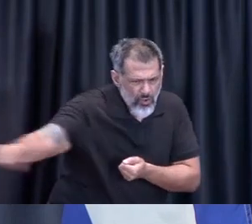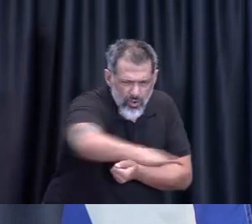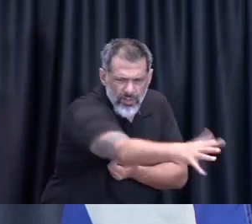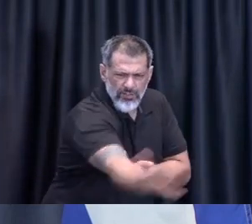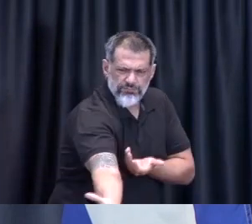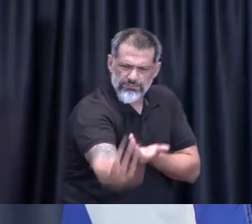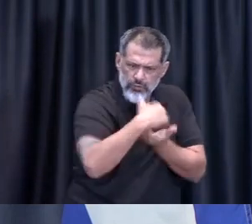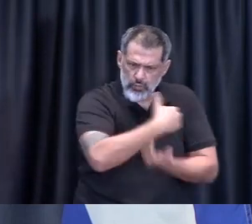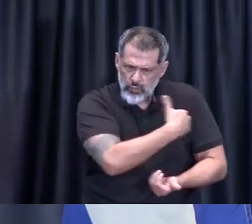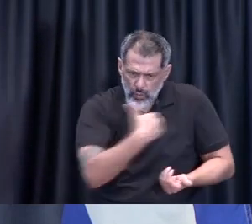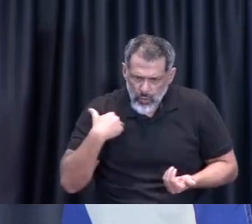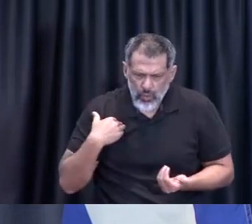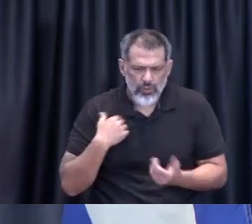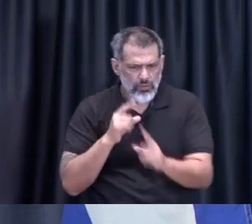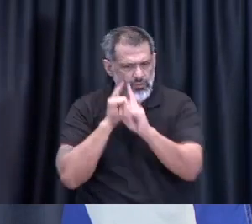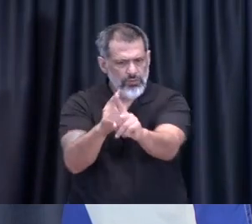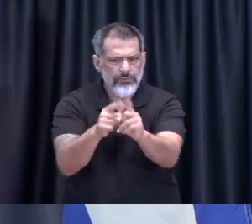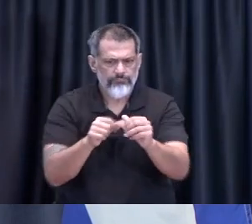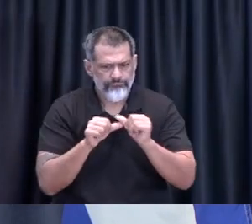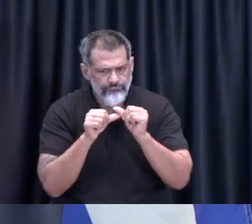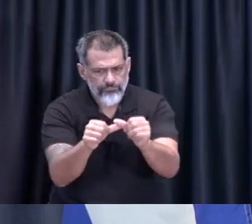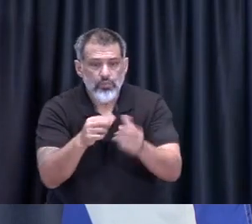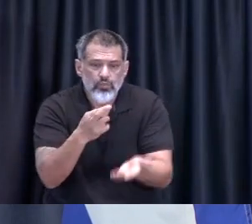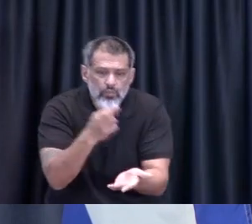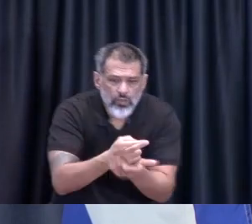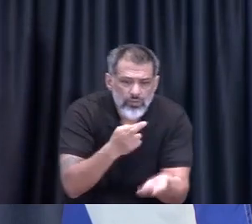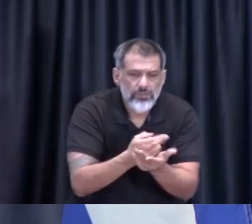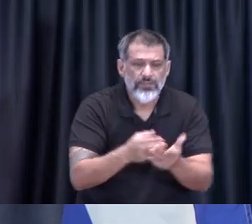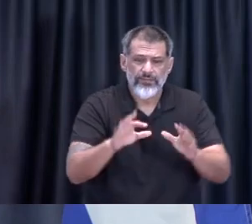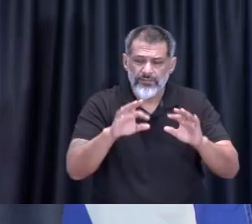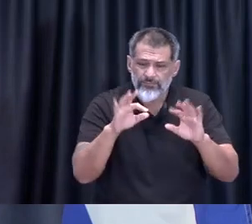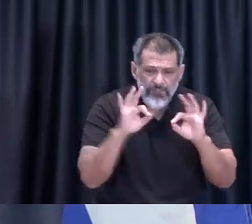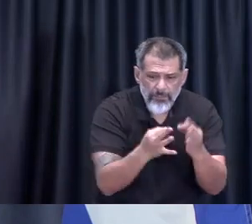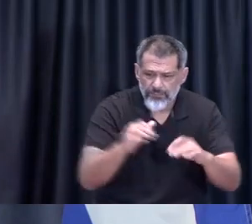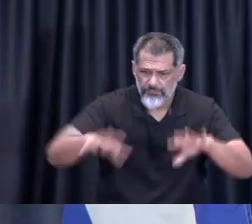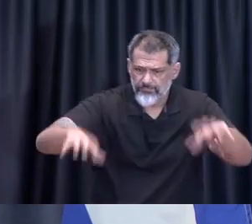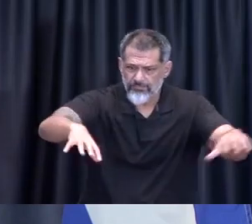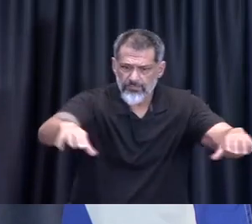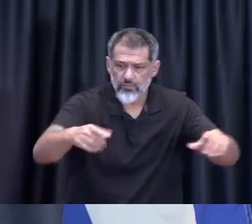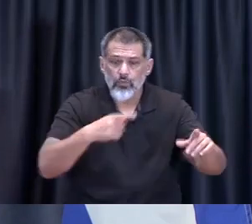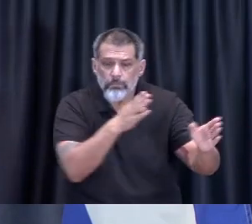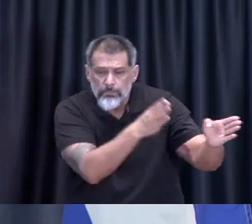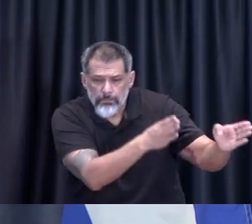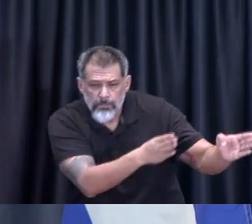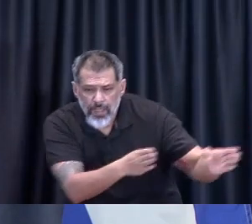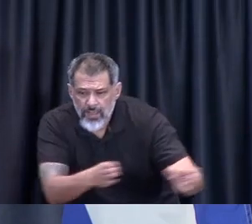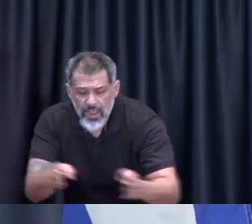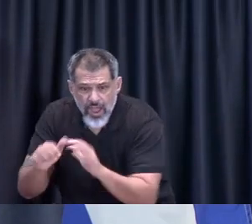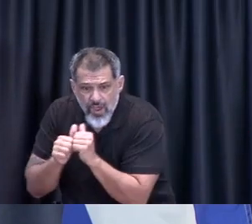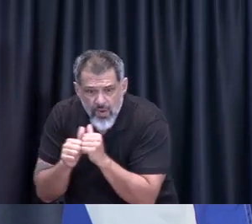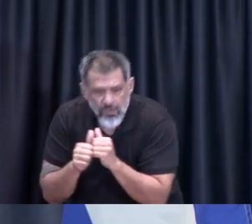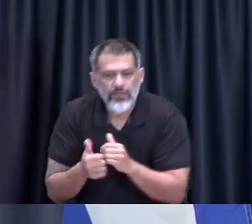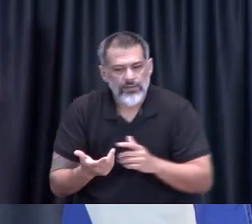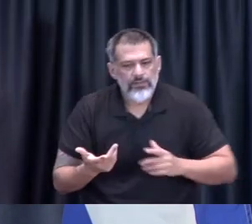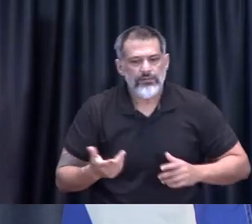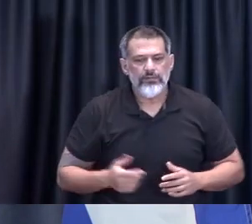We deploy our resources together as best as possible. And part of that is school based clinics, both during school